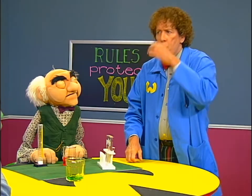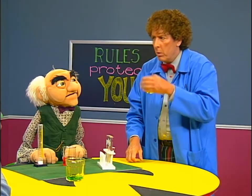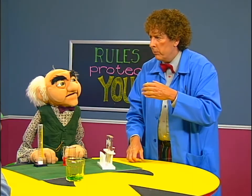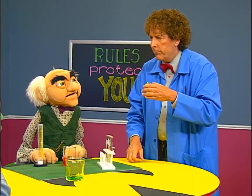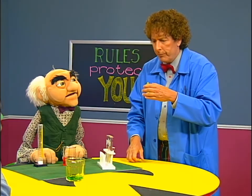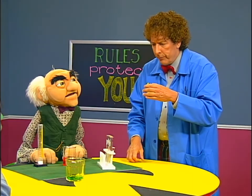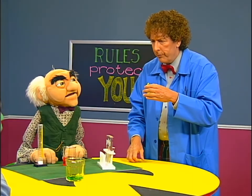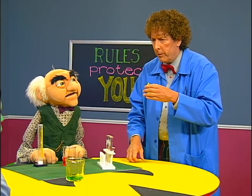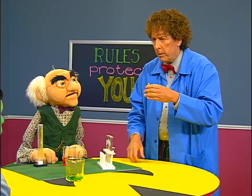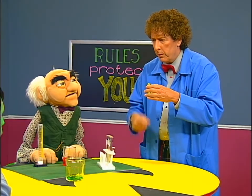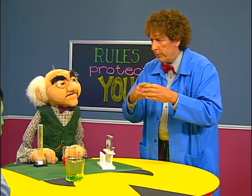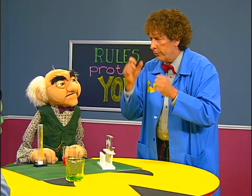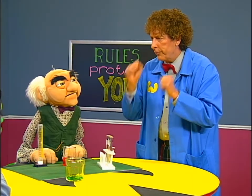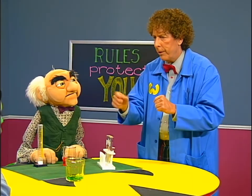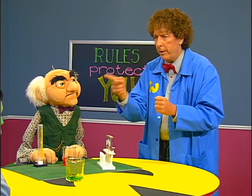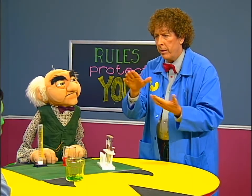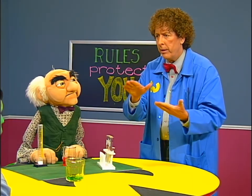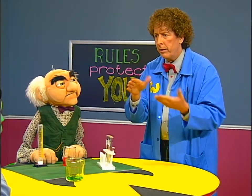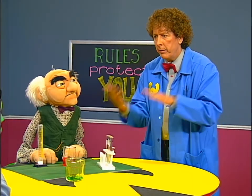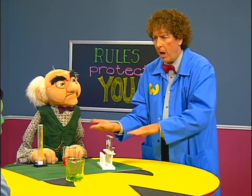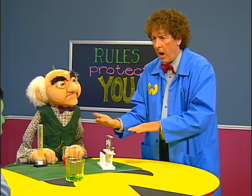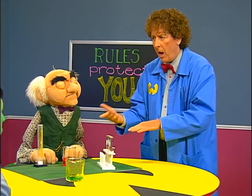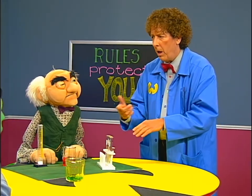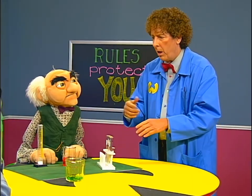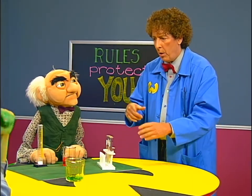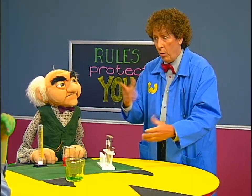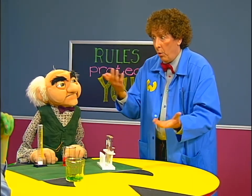HONESTY, HONESTY IS THE WAY HONESTY